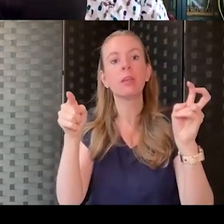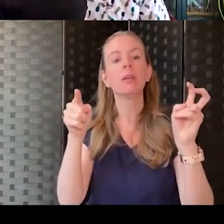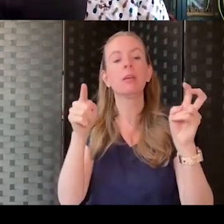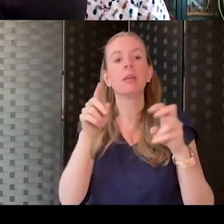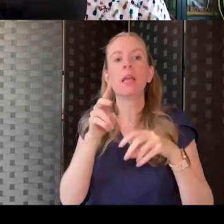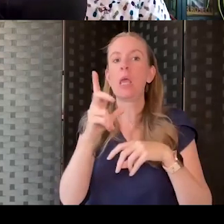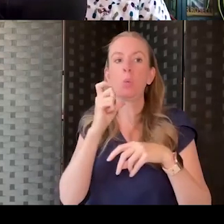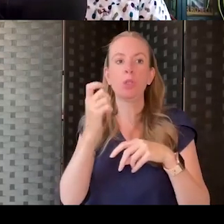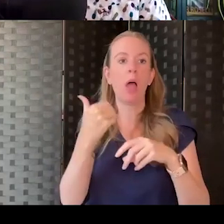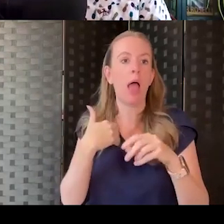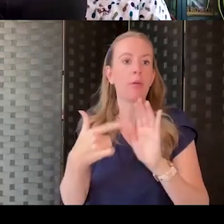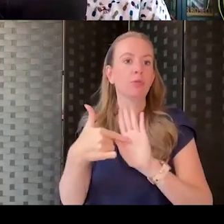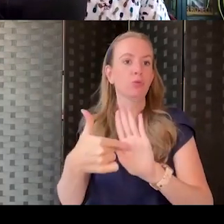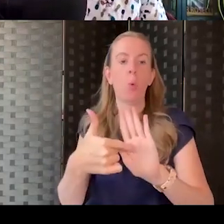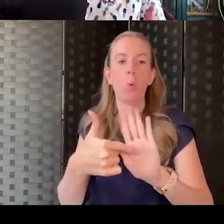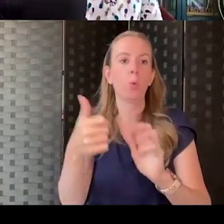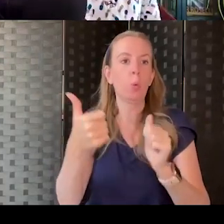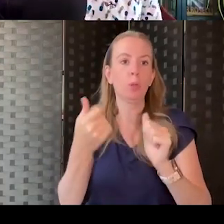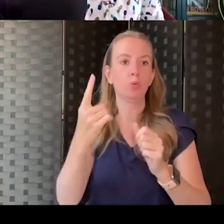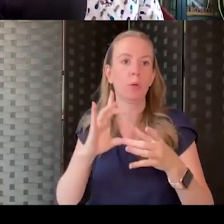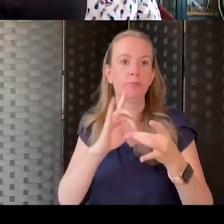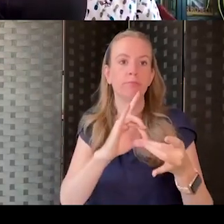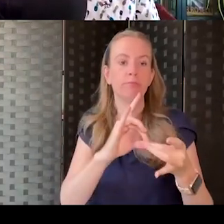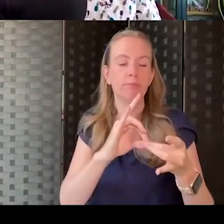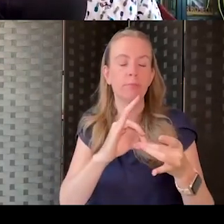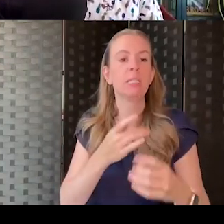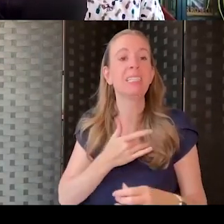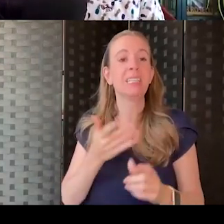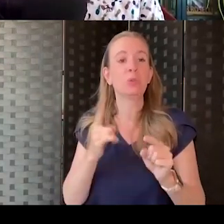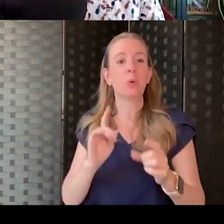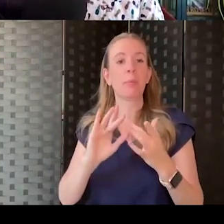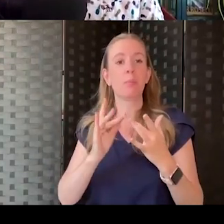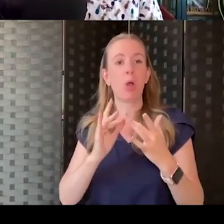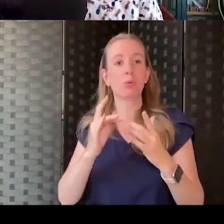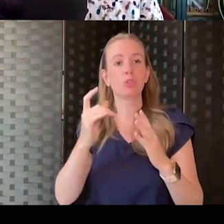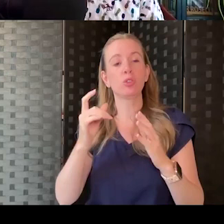have it exposed. Typically, the browser and screen reader will choose the first header cell that a